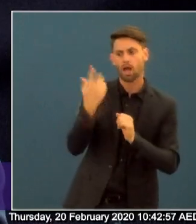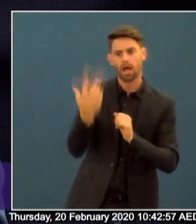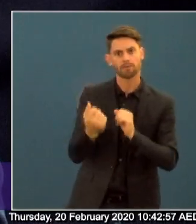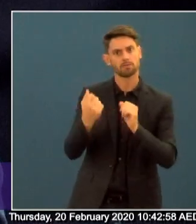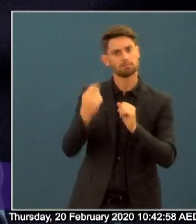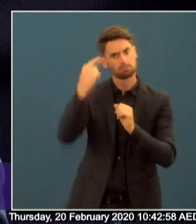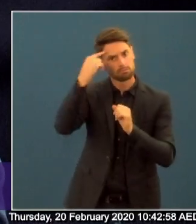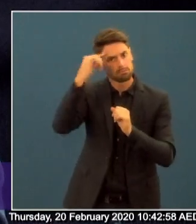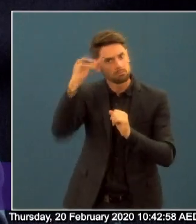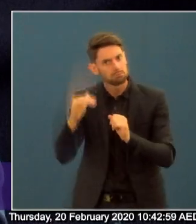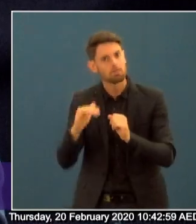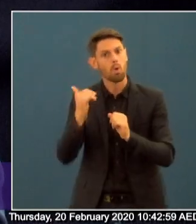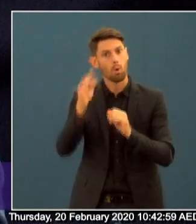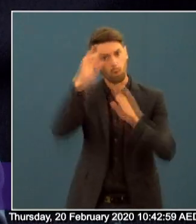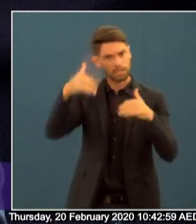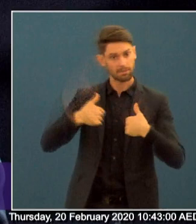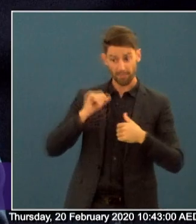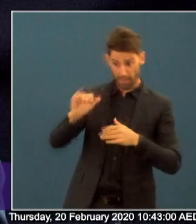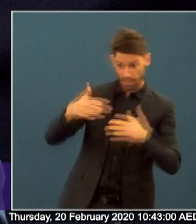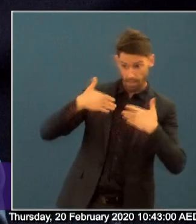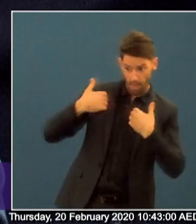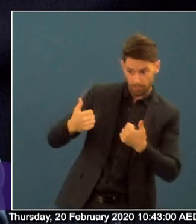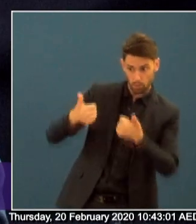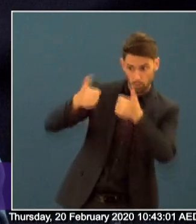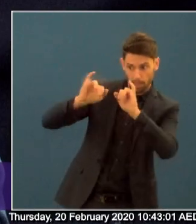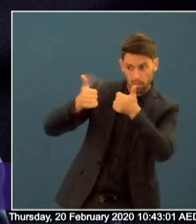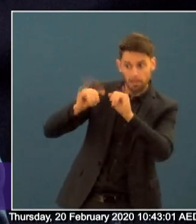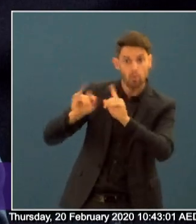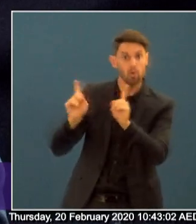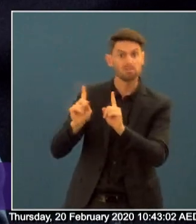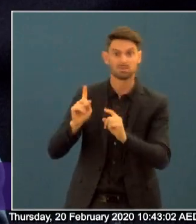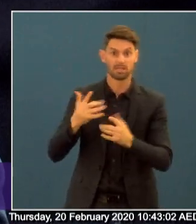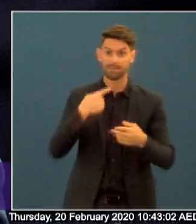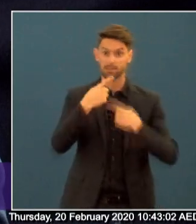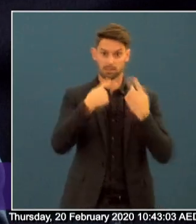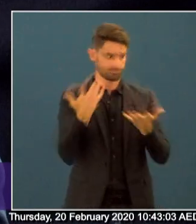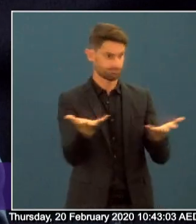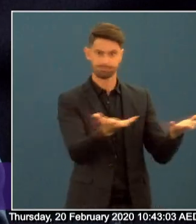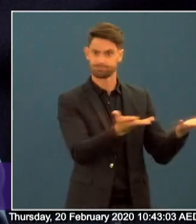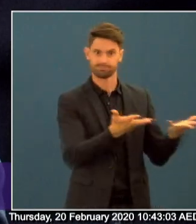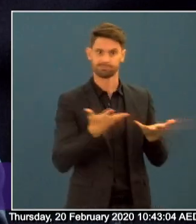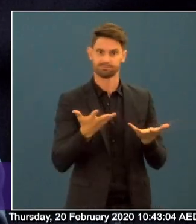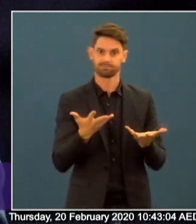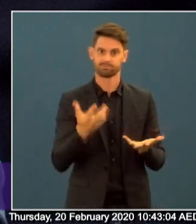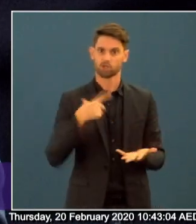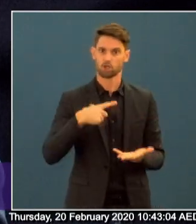because our data systems are not connected and do not identify people with these conditions accurately.